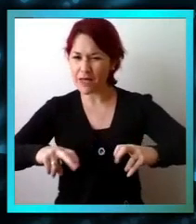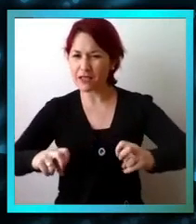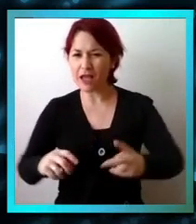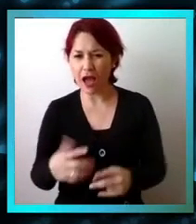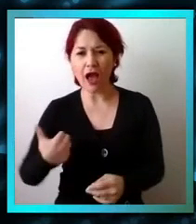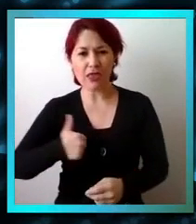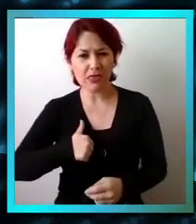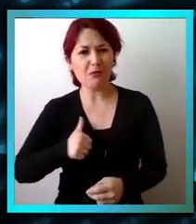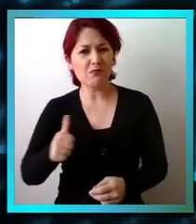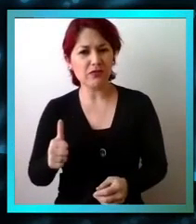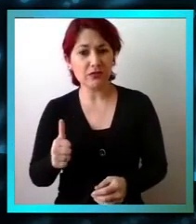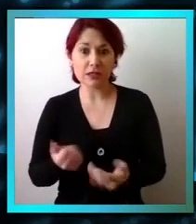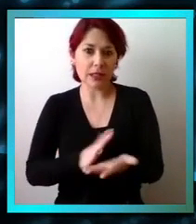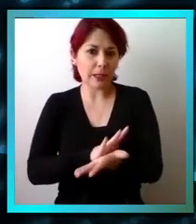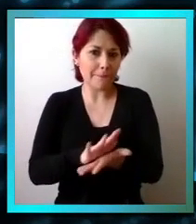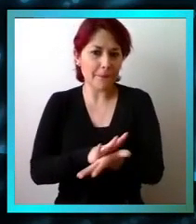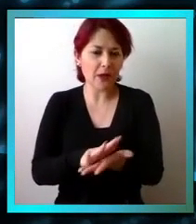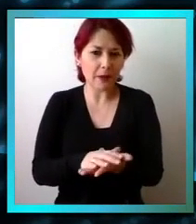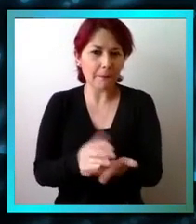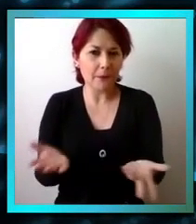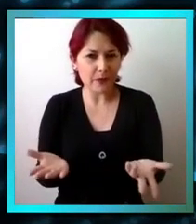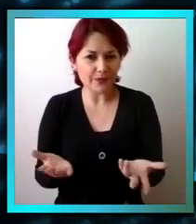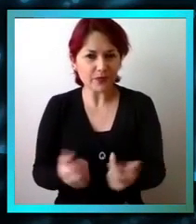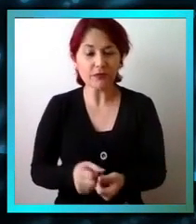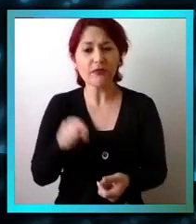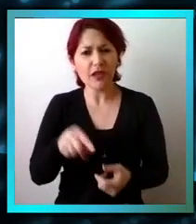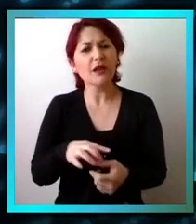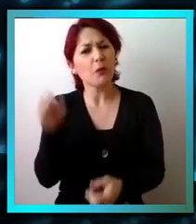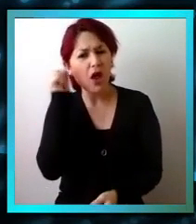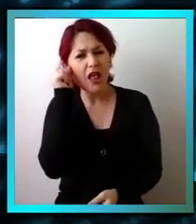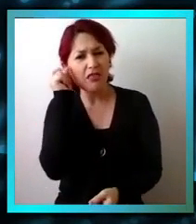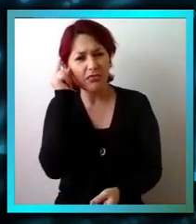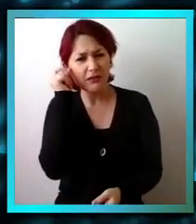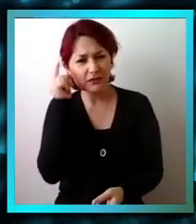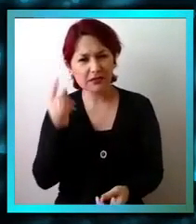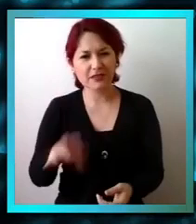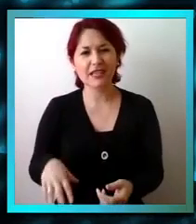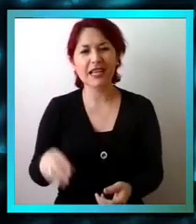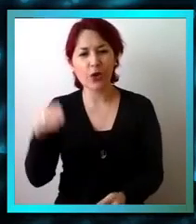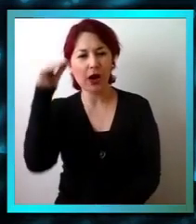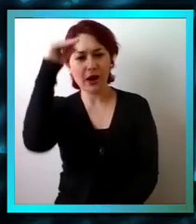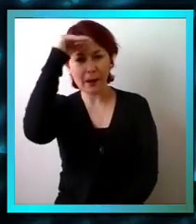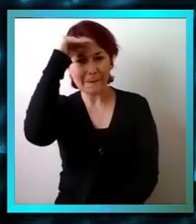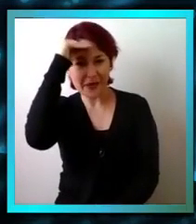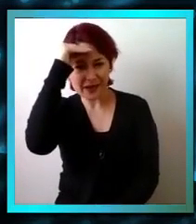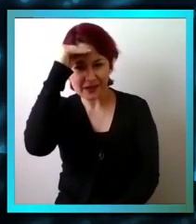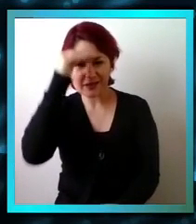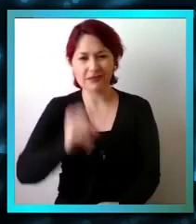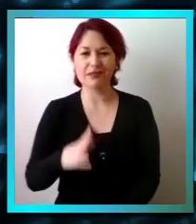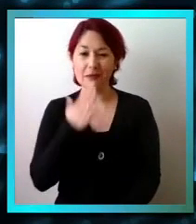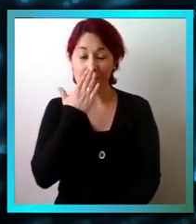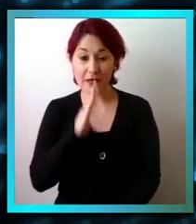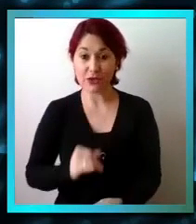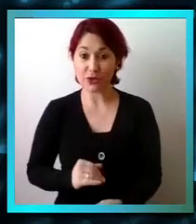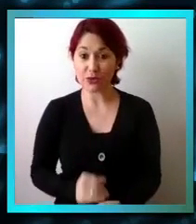get more experiences to improve your skills and predict uh what's the next uh at the same time